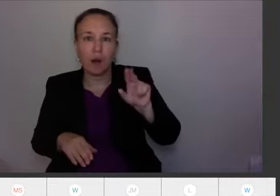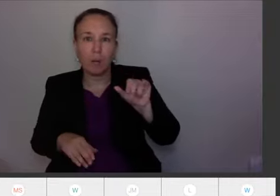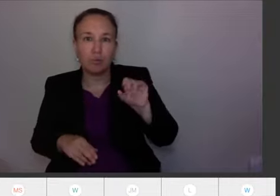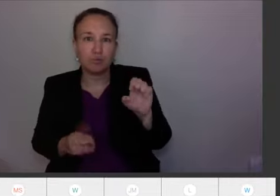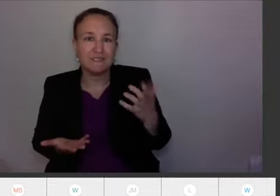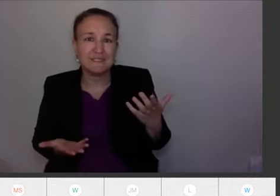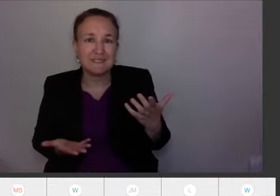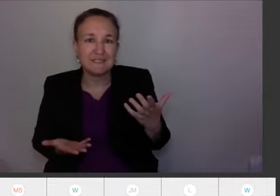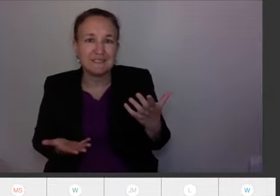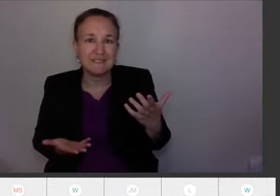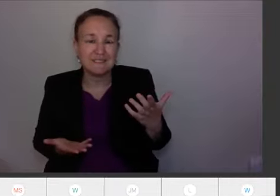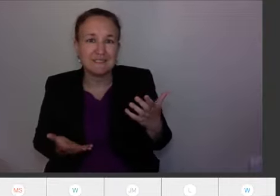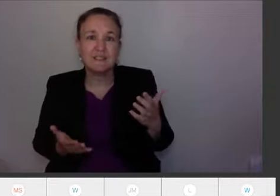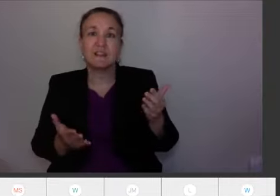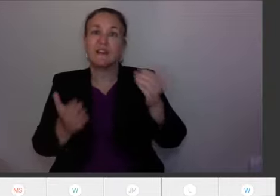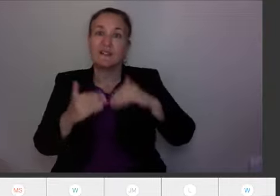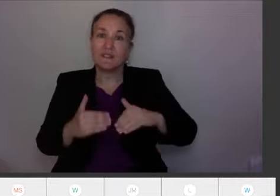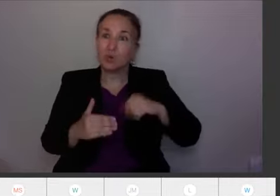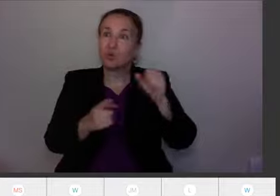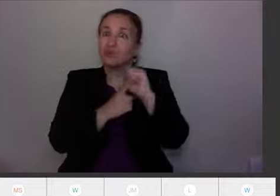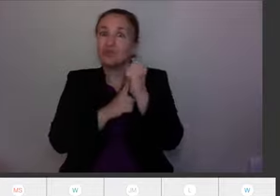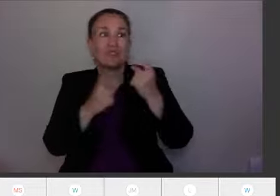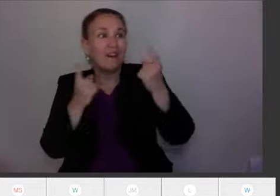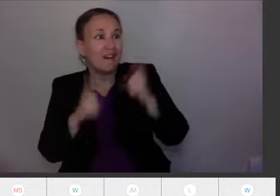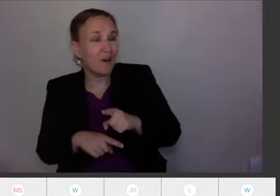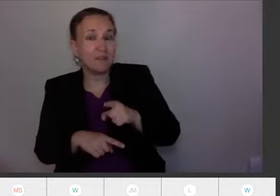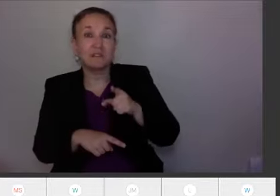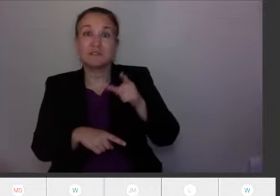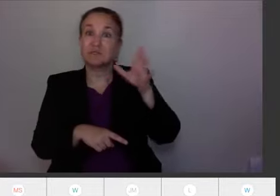family situations where parents very much in a number of